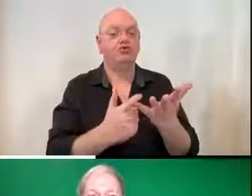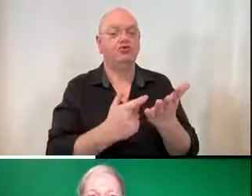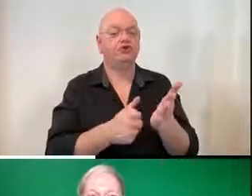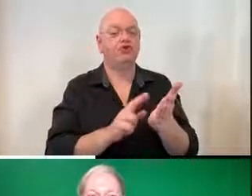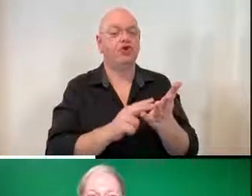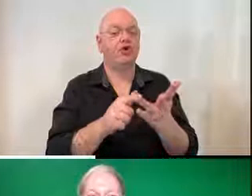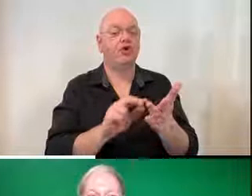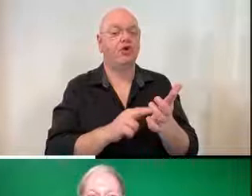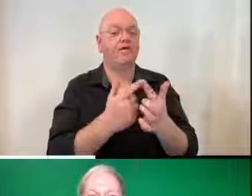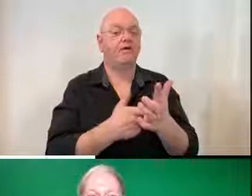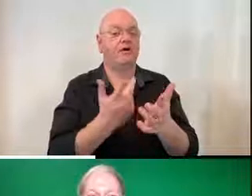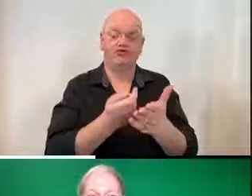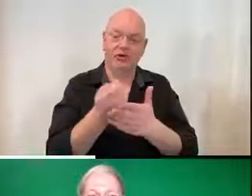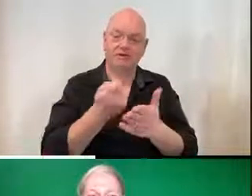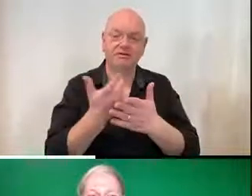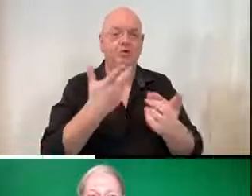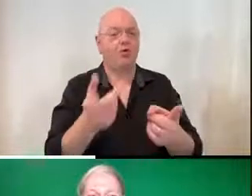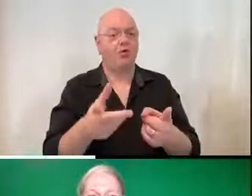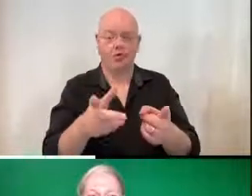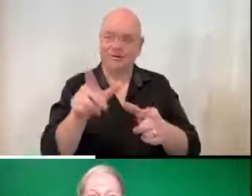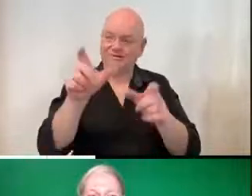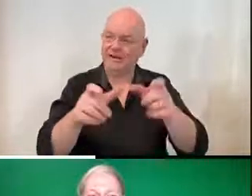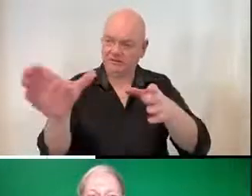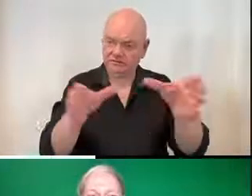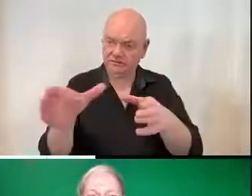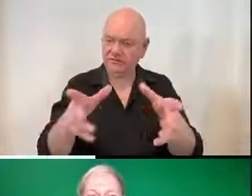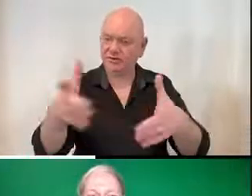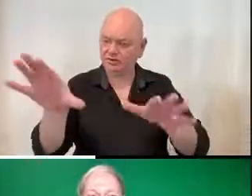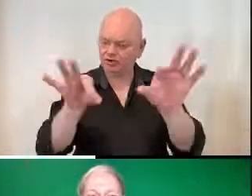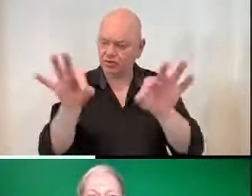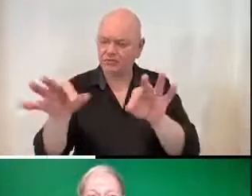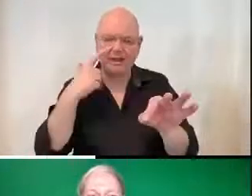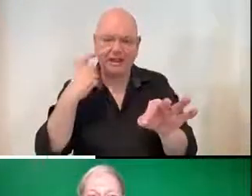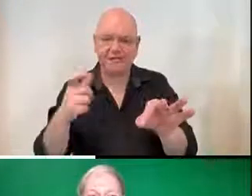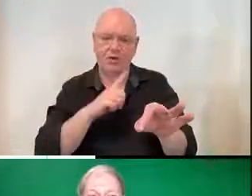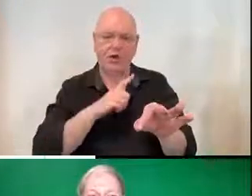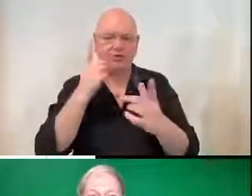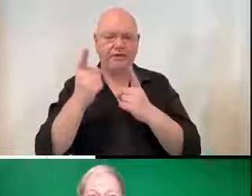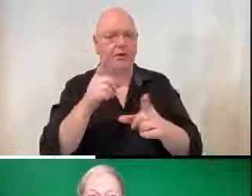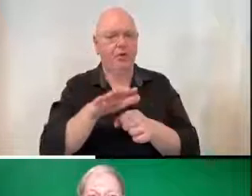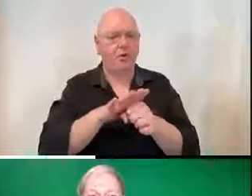streets, there is this increased consciousness and focus on social value that can be delivered through high street interventions.